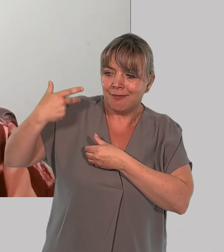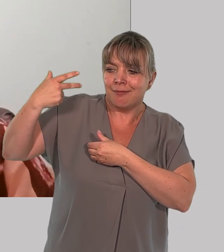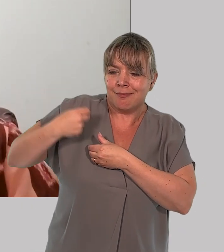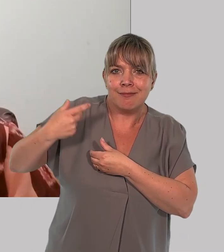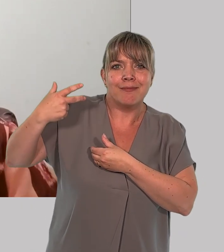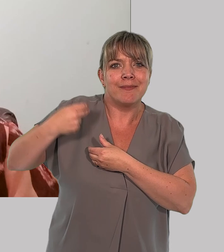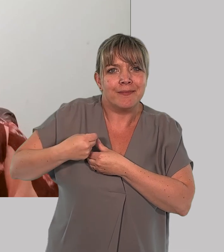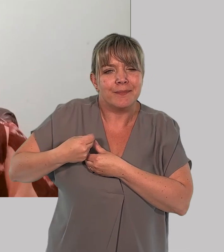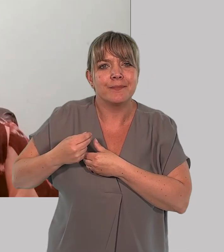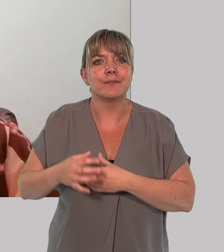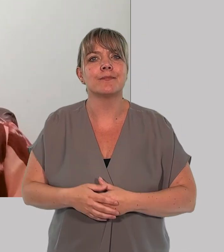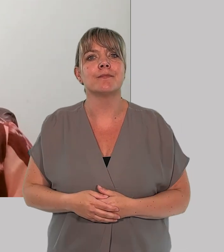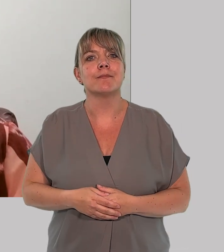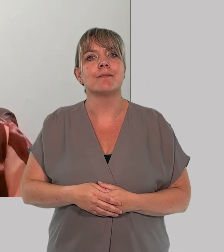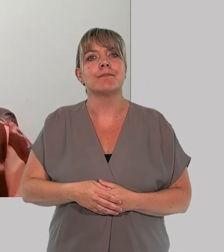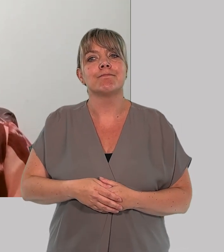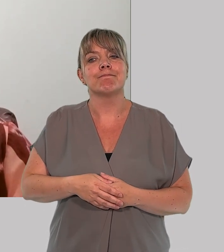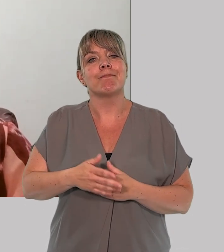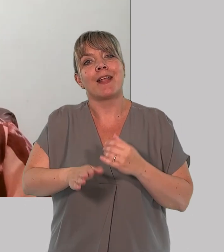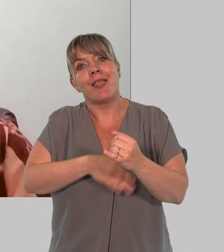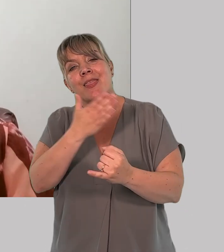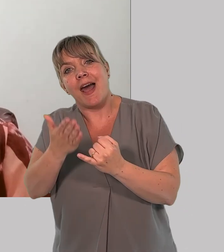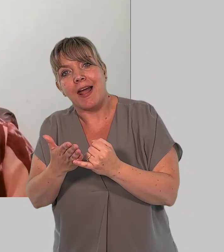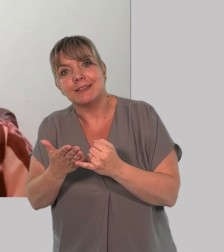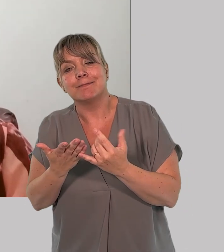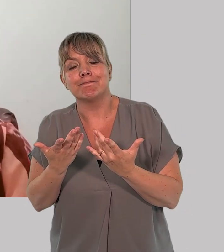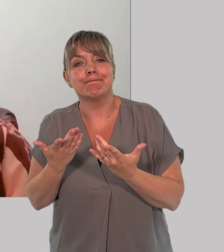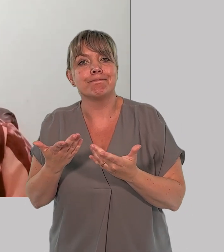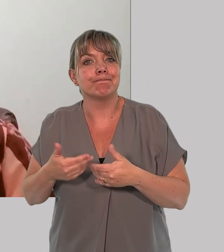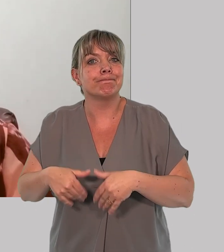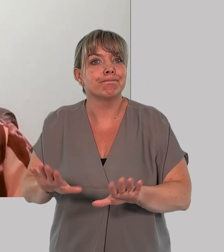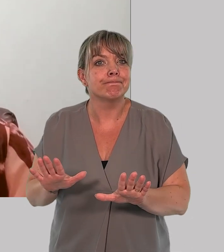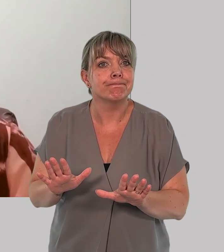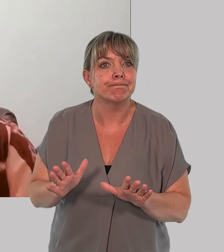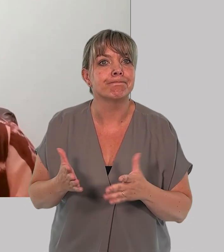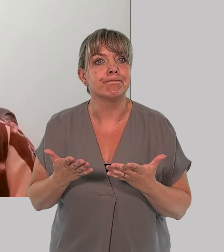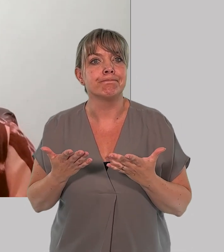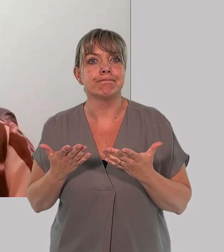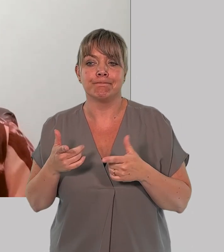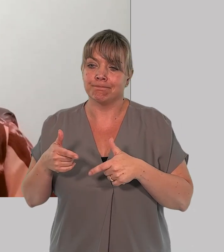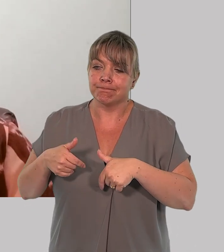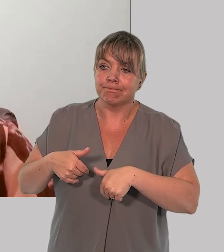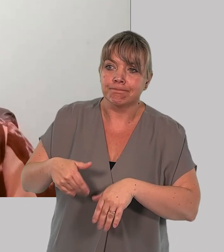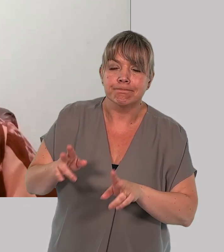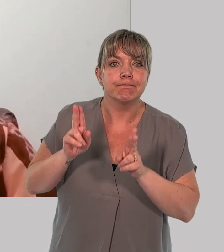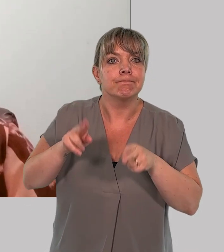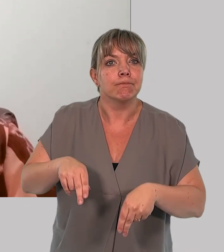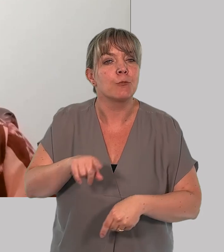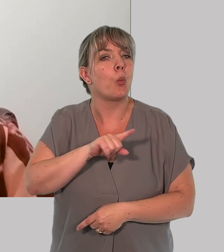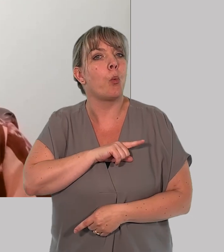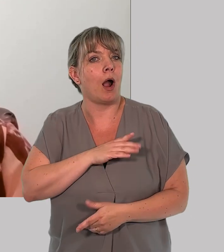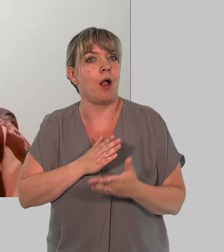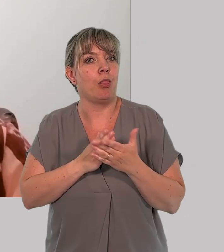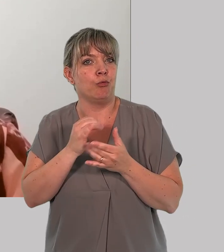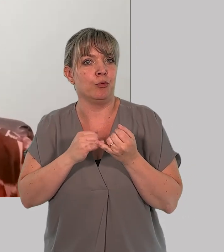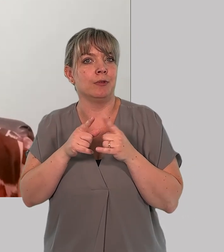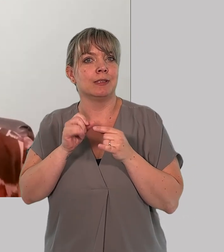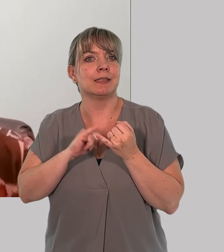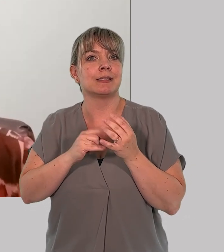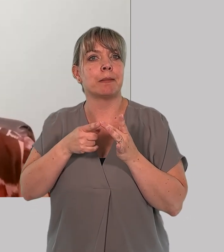In the end, I lost him. I lost my son due to sepsis.